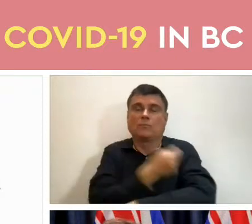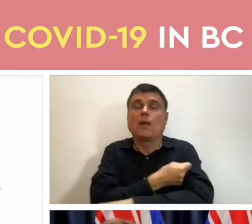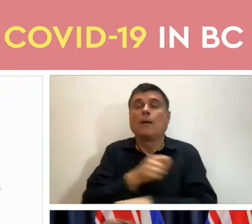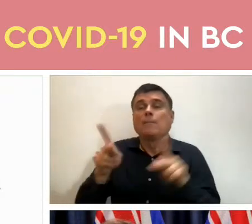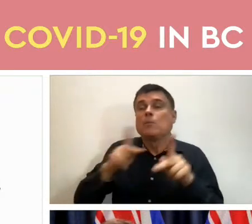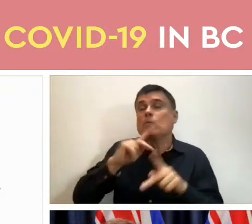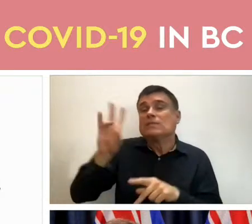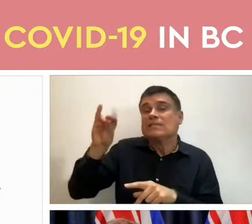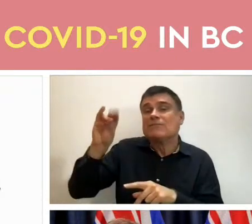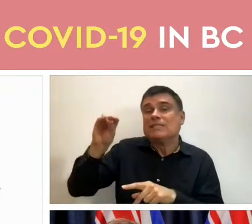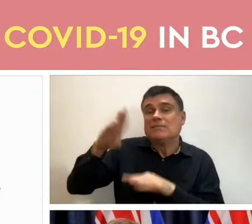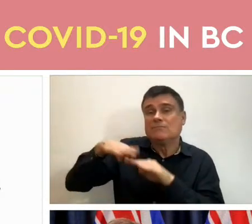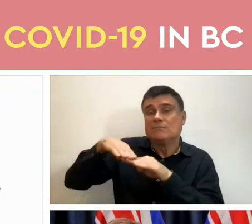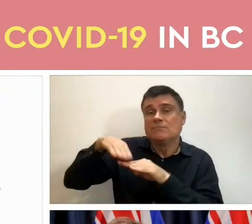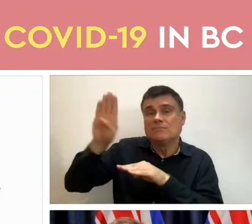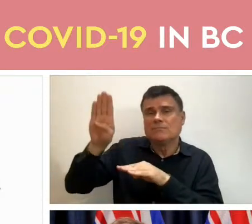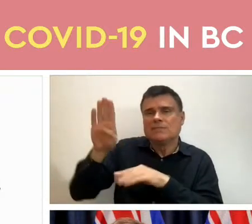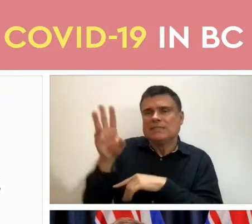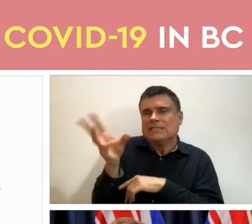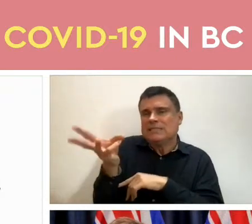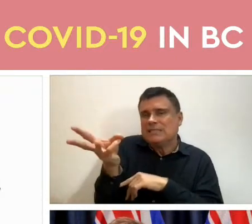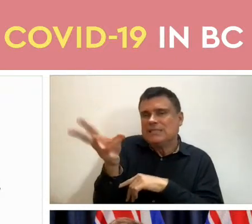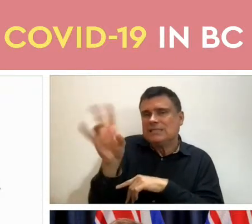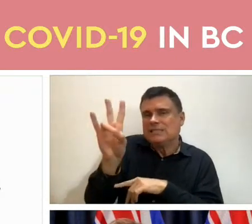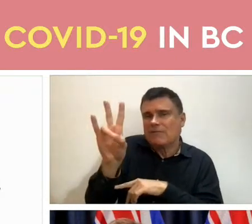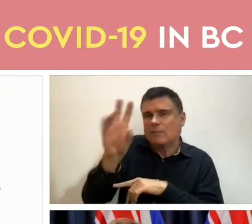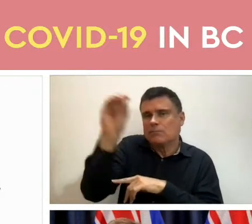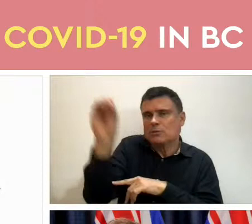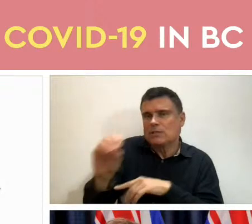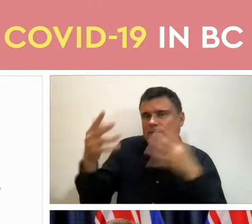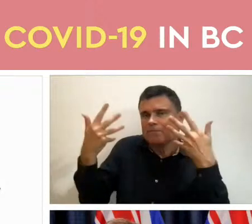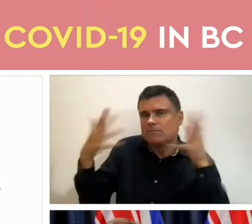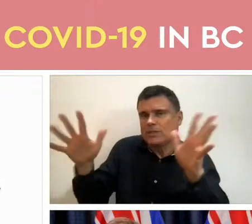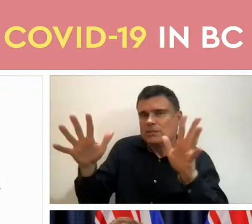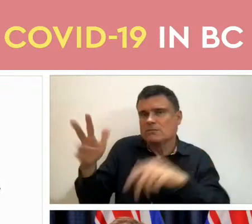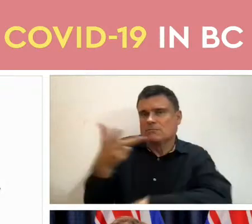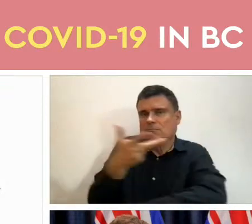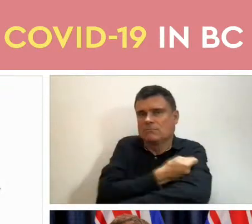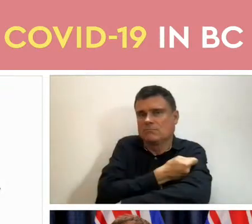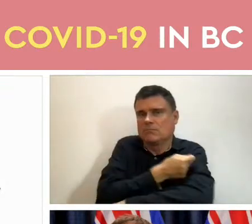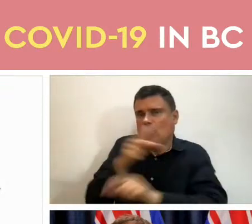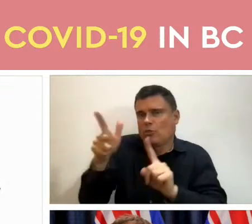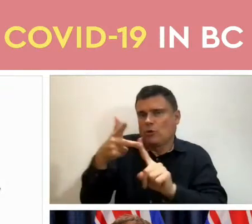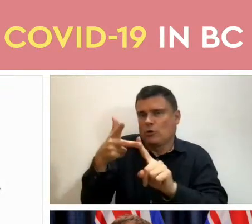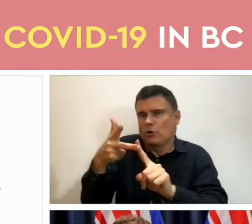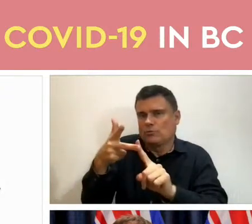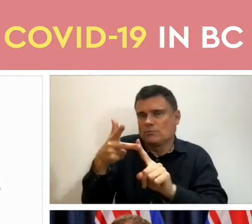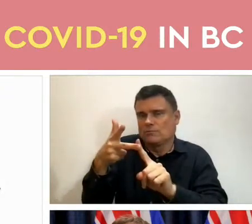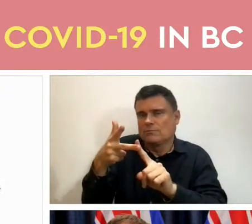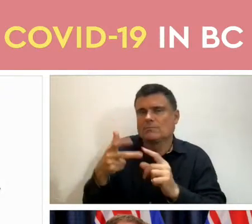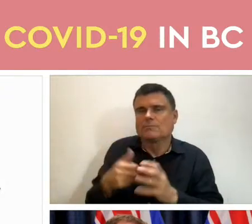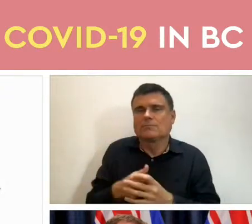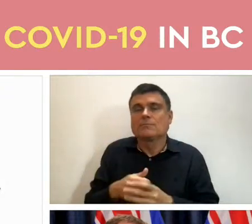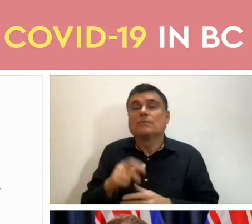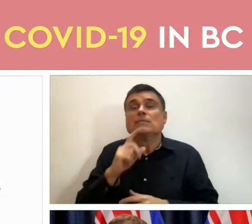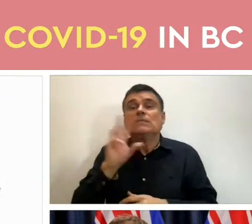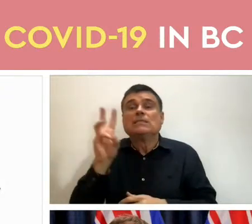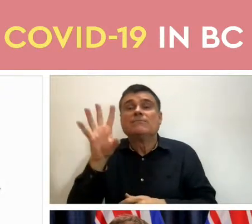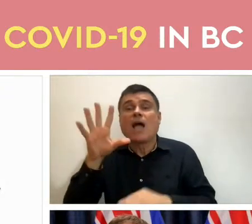Two and three and that number obviously is growing significantly and more than half of people over 65 have already